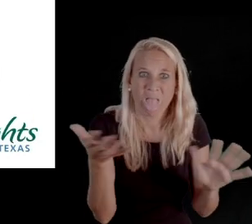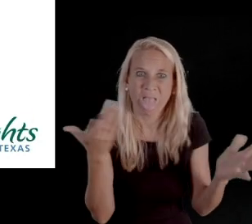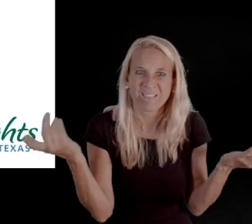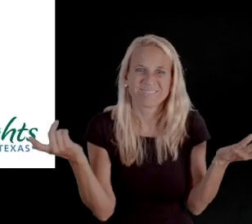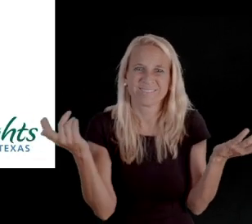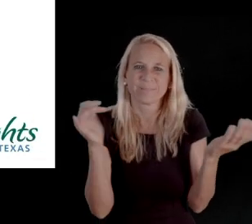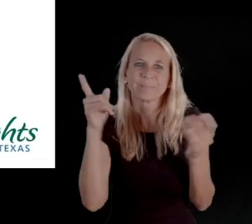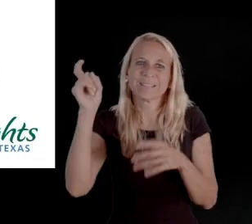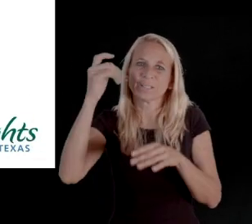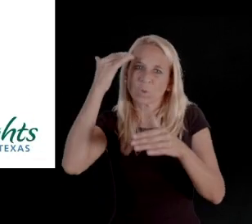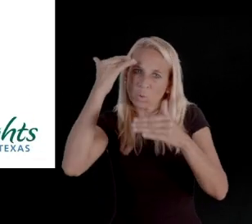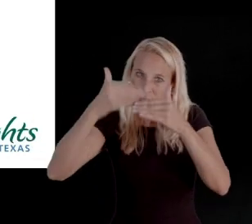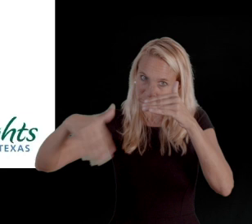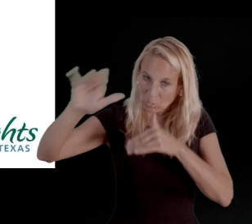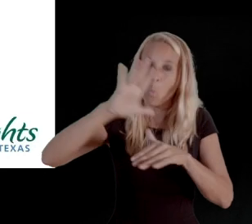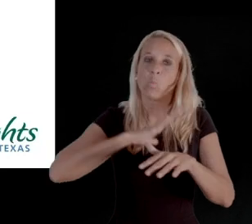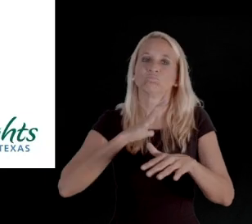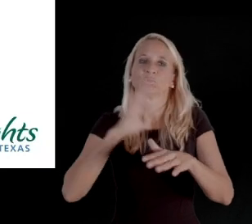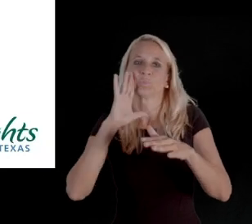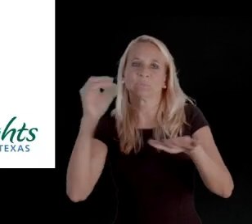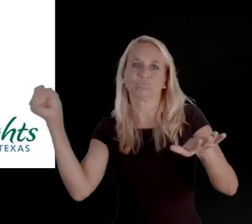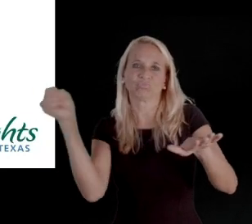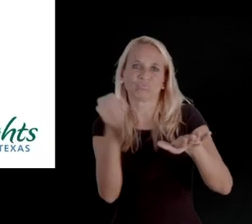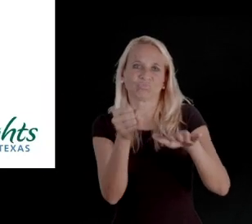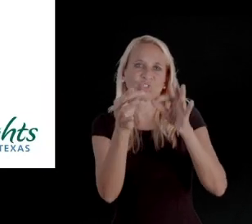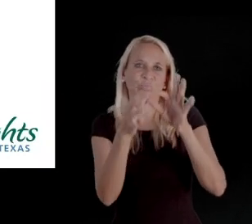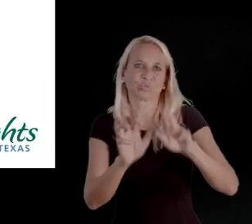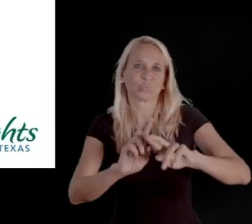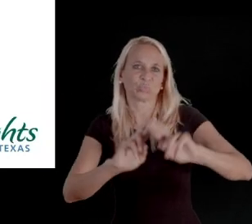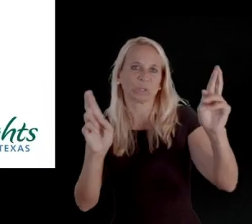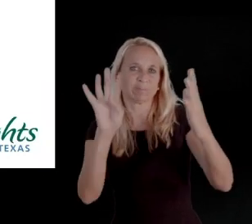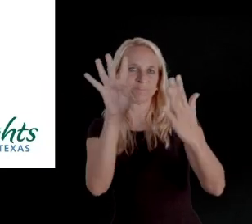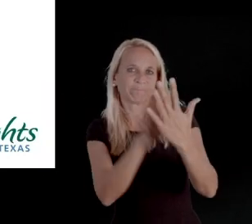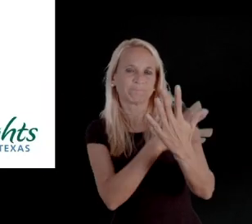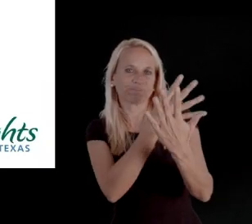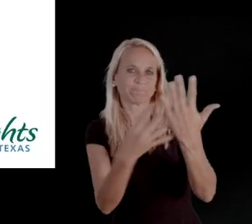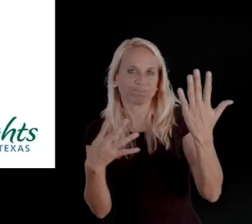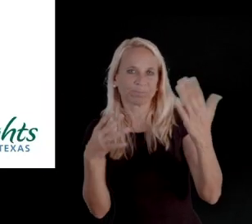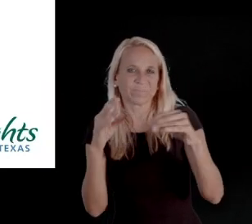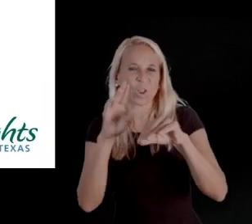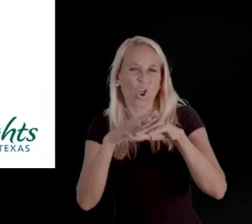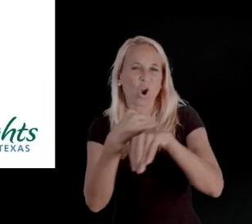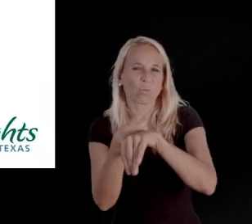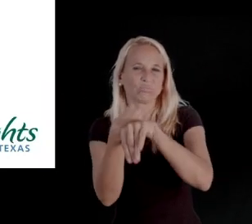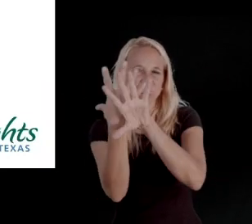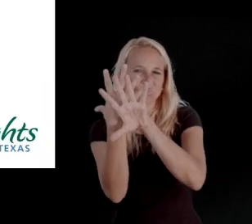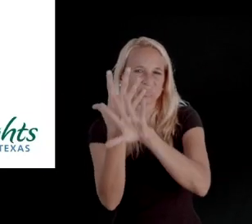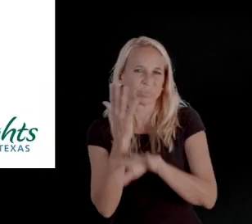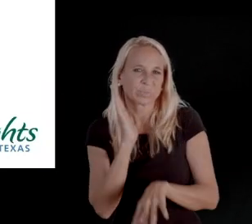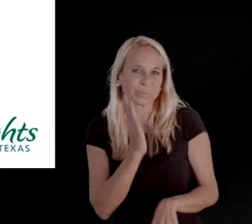can make arrangements so that one, the interpreter is already or, and our translator is already on the line when the